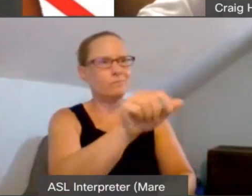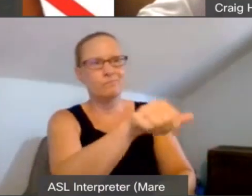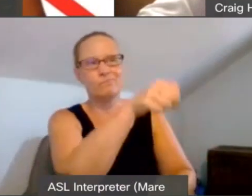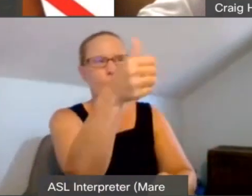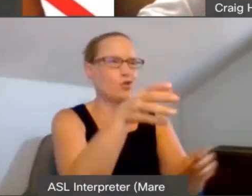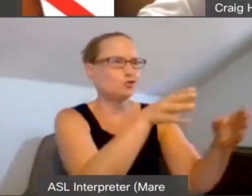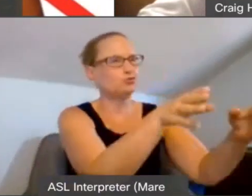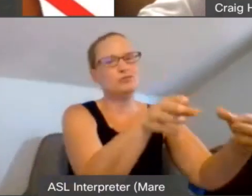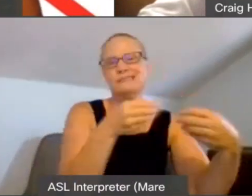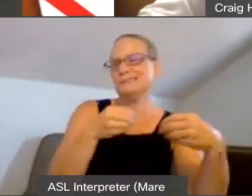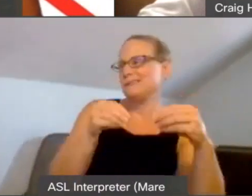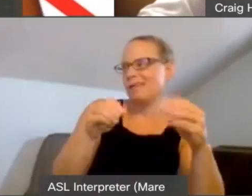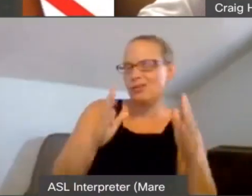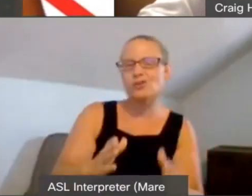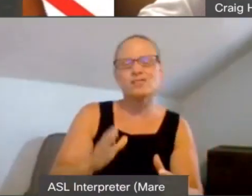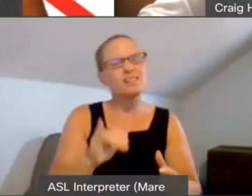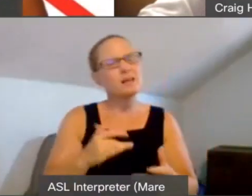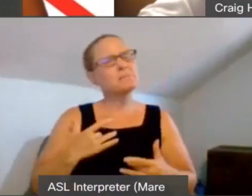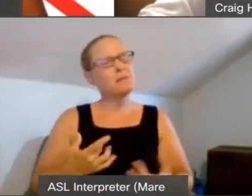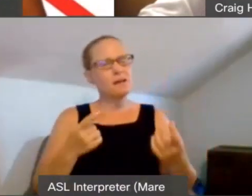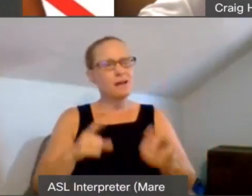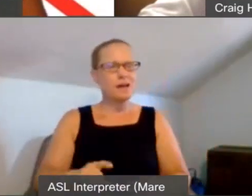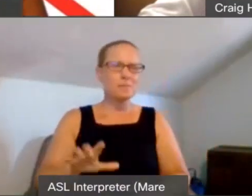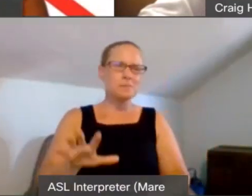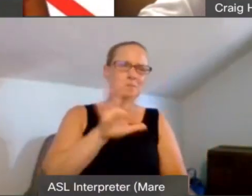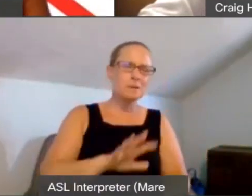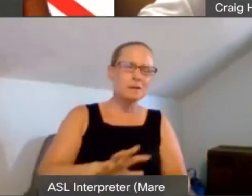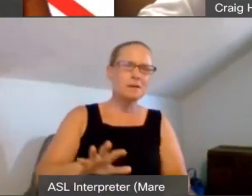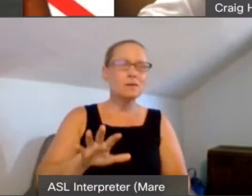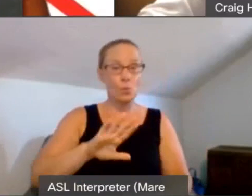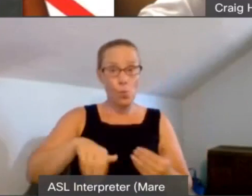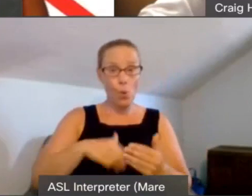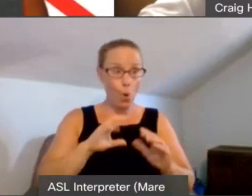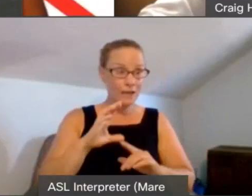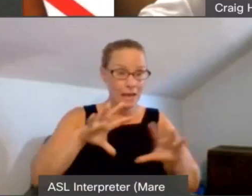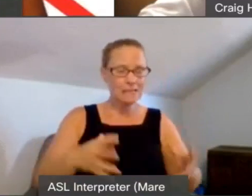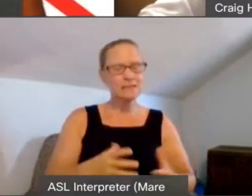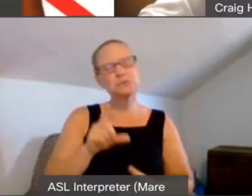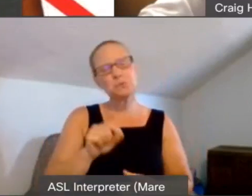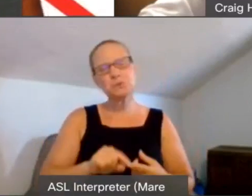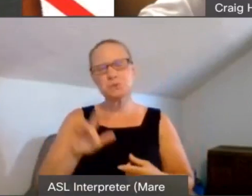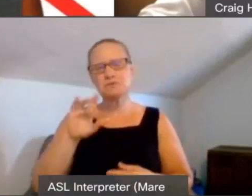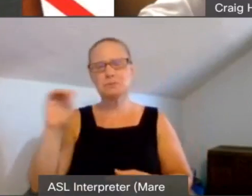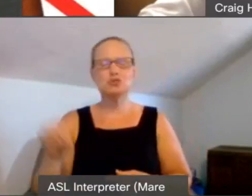that does seem to happen in about 20 to 25% of cases, that's sort of the incidence of it, it does happen.